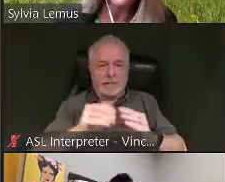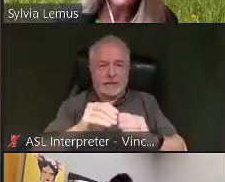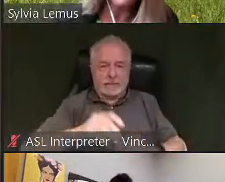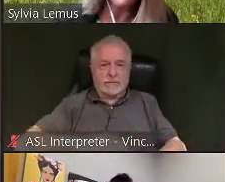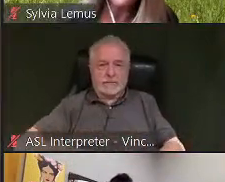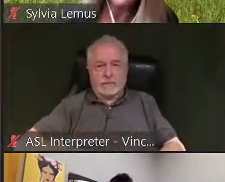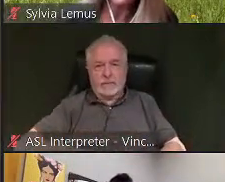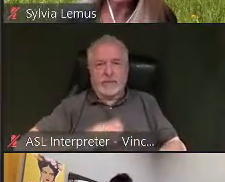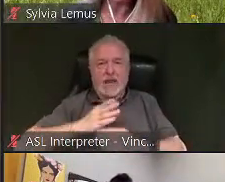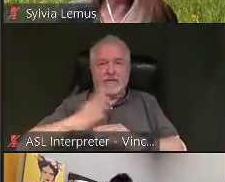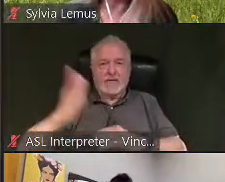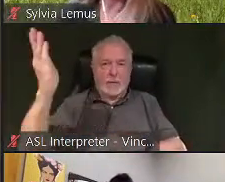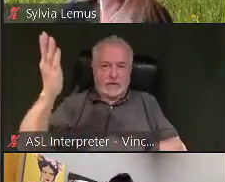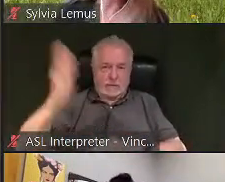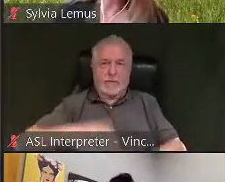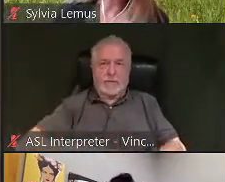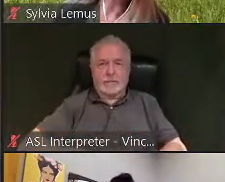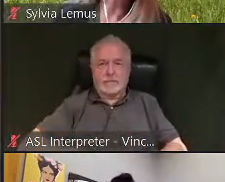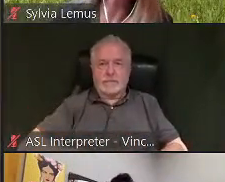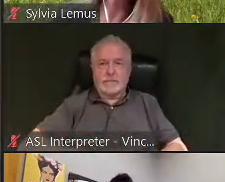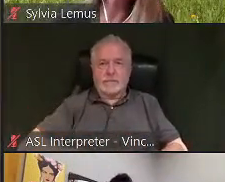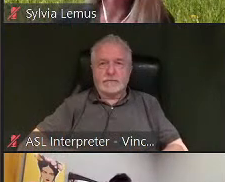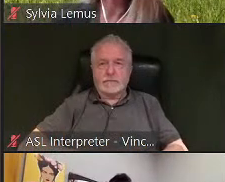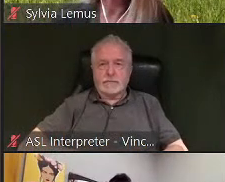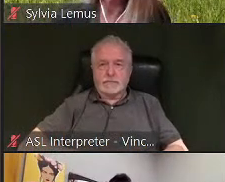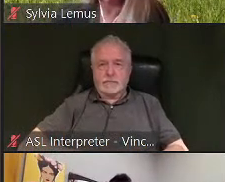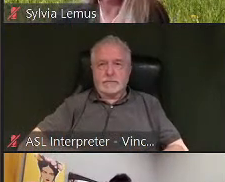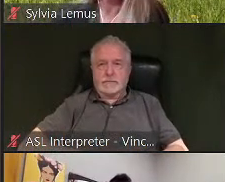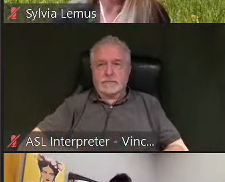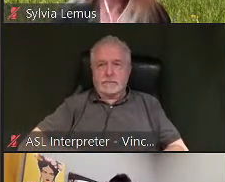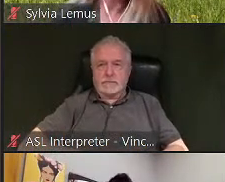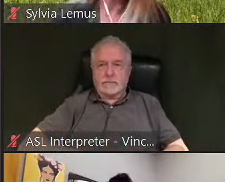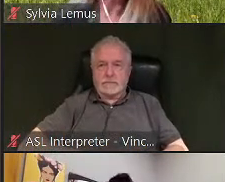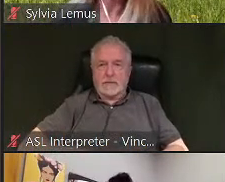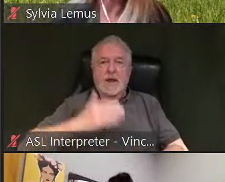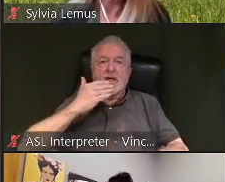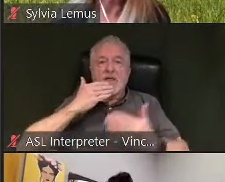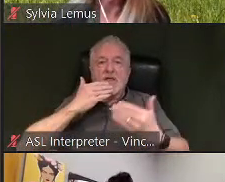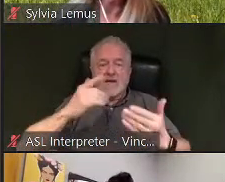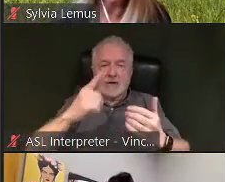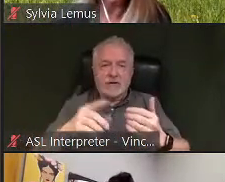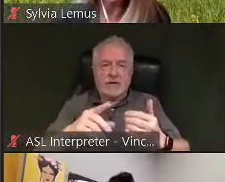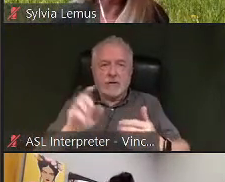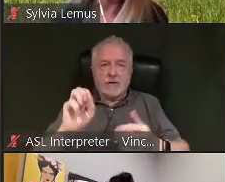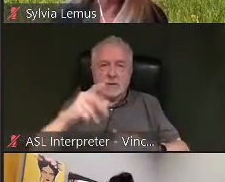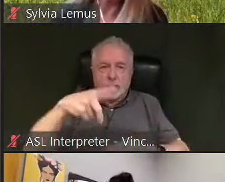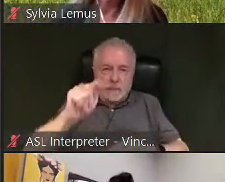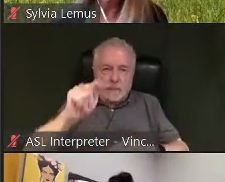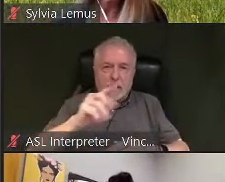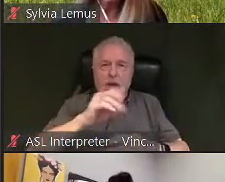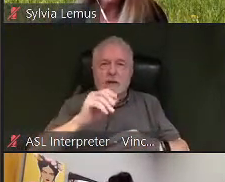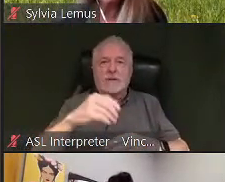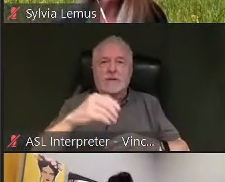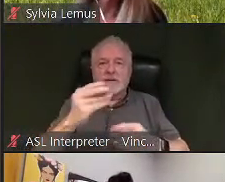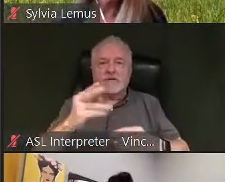After the presentation. Thank you for the superintendent that is giving us all this information.